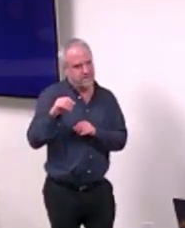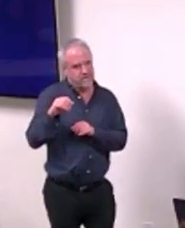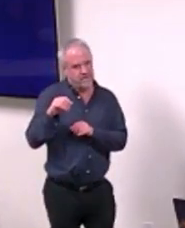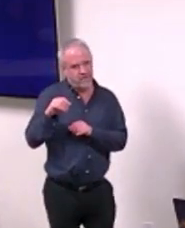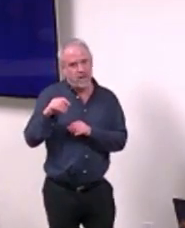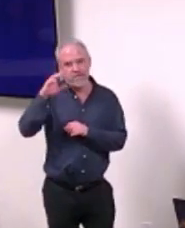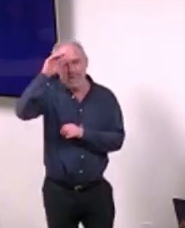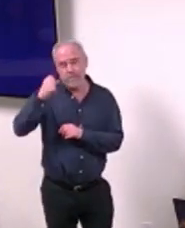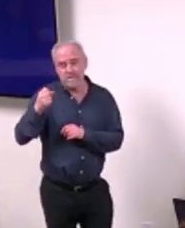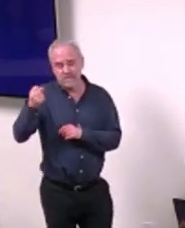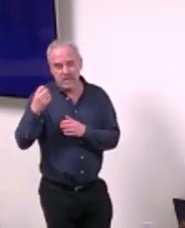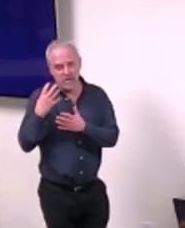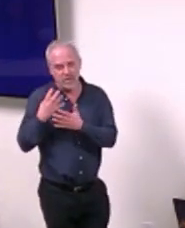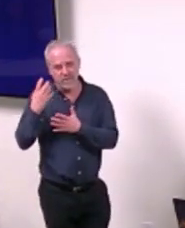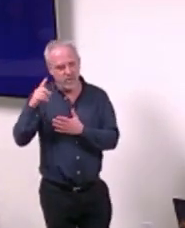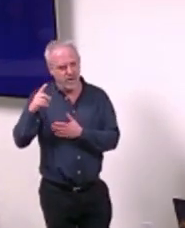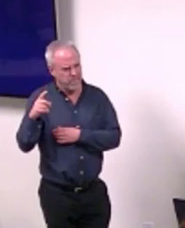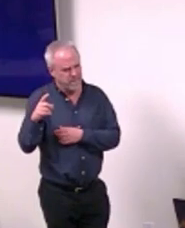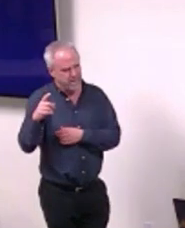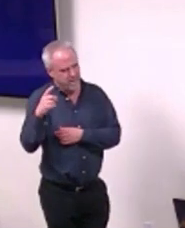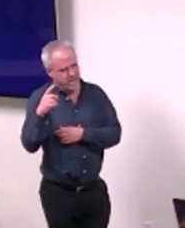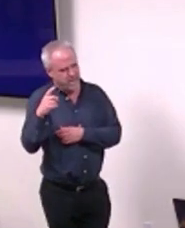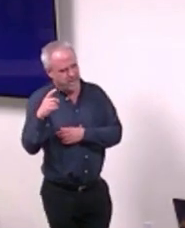So my organization was able to make that happen.